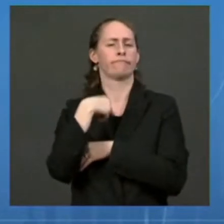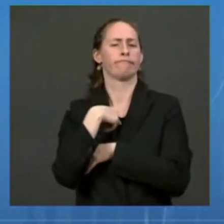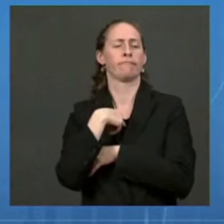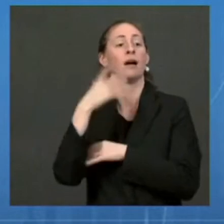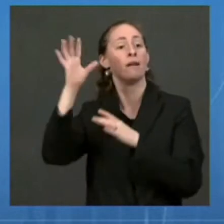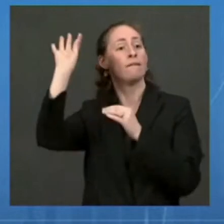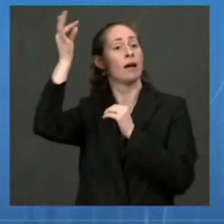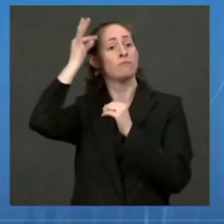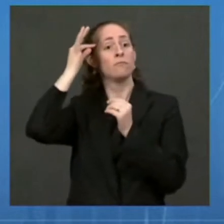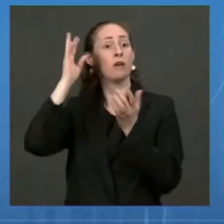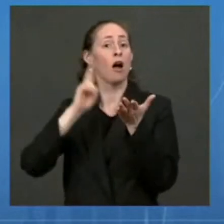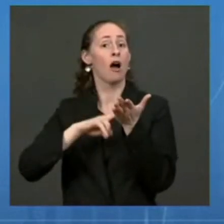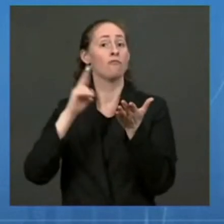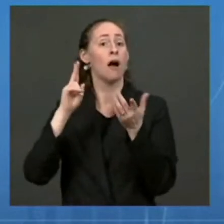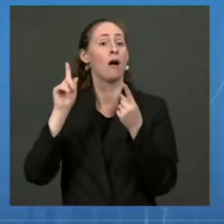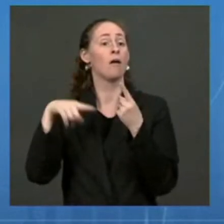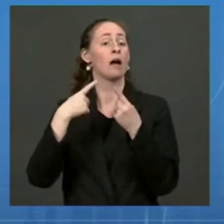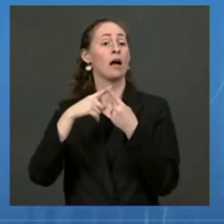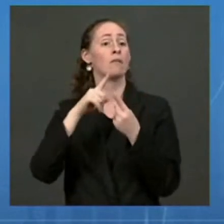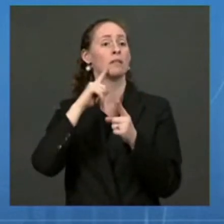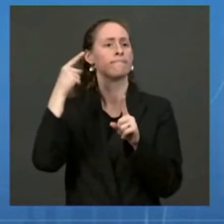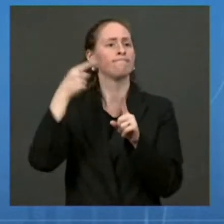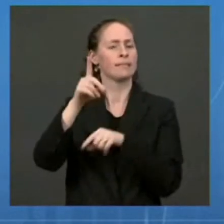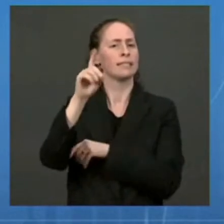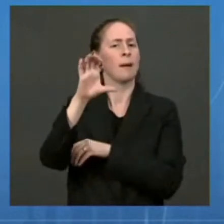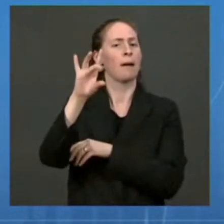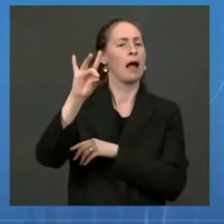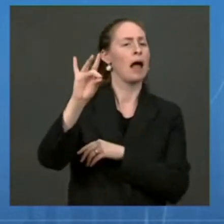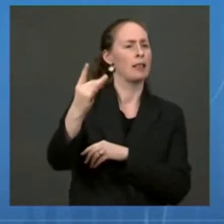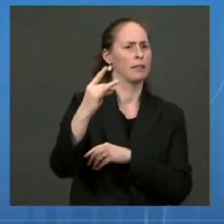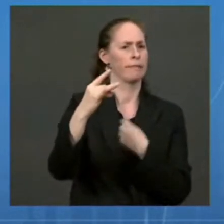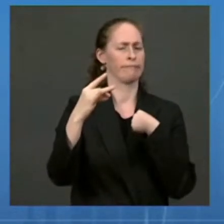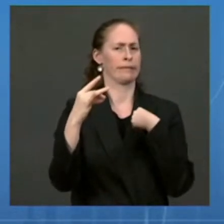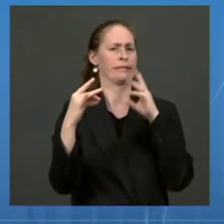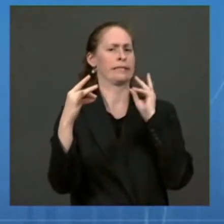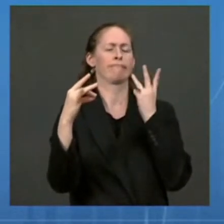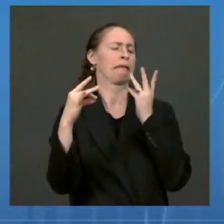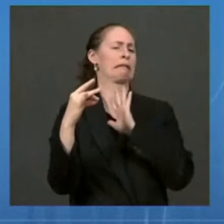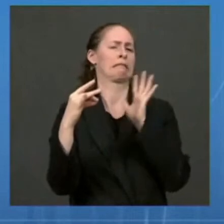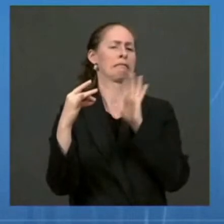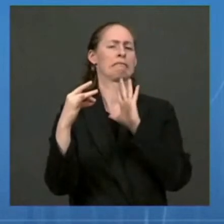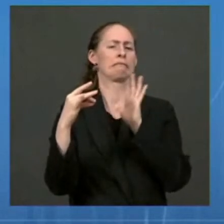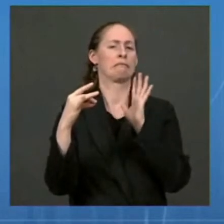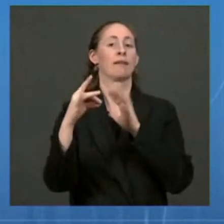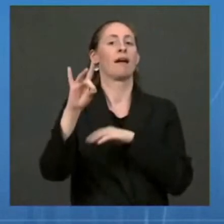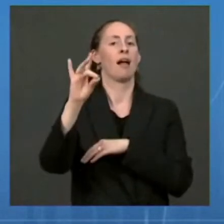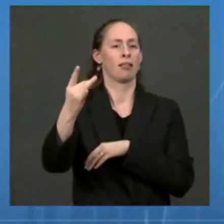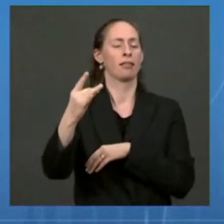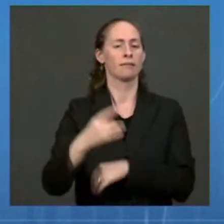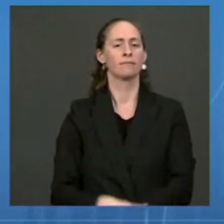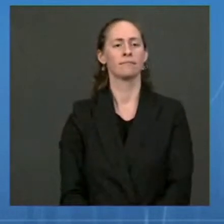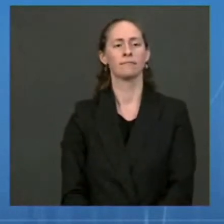PRIOR QUESTION FROM JOSH I THINK I MISSPOKE. I THINK I SAID THE DEADLINE FOR